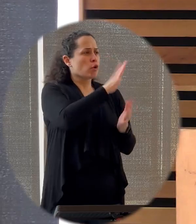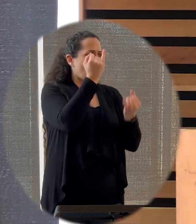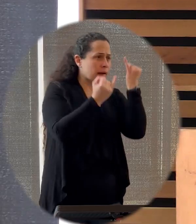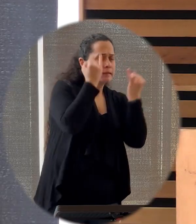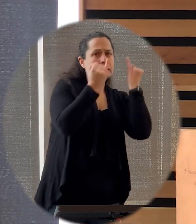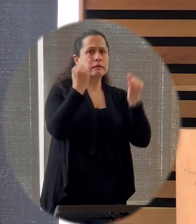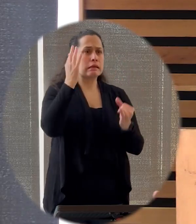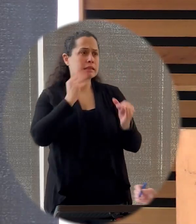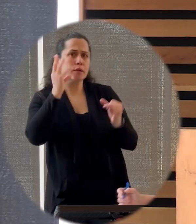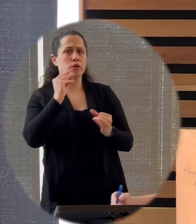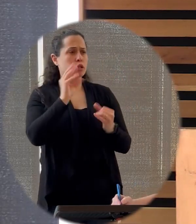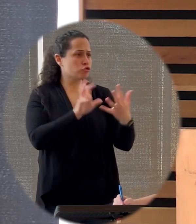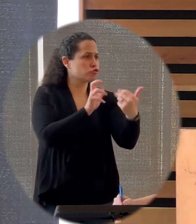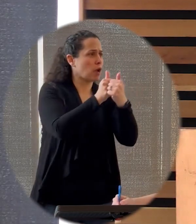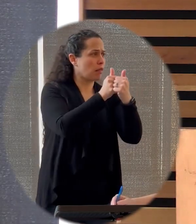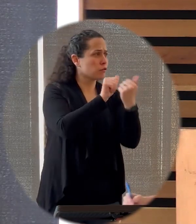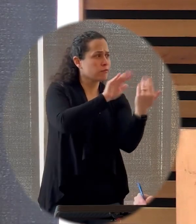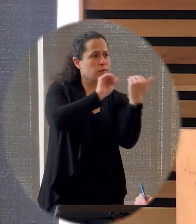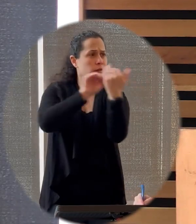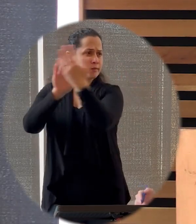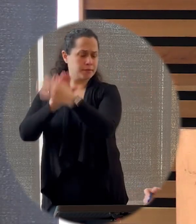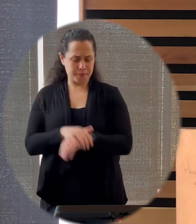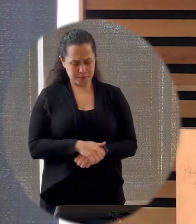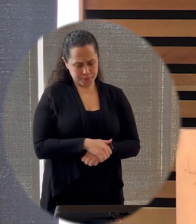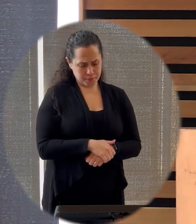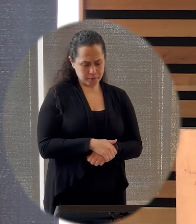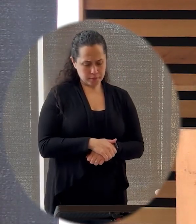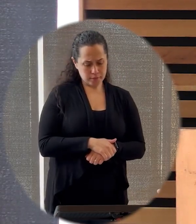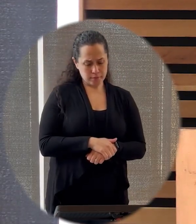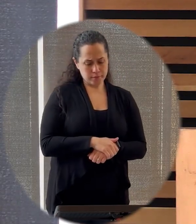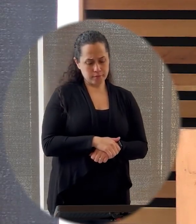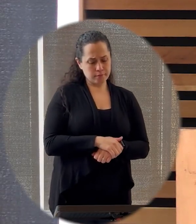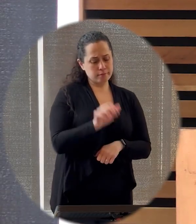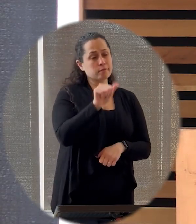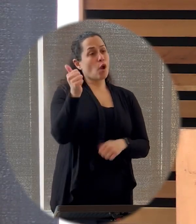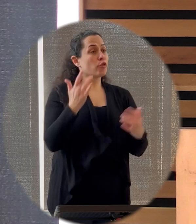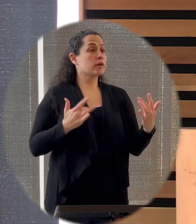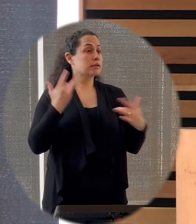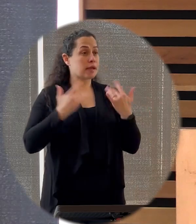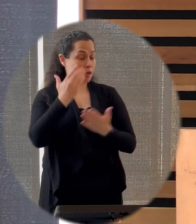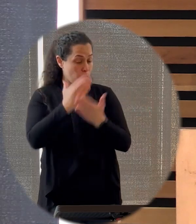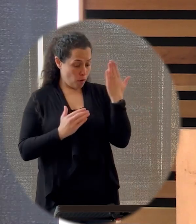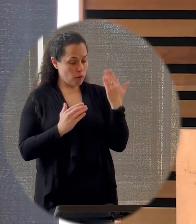and the challenges that they raise. And there's another exciting element tonight. It's also a